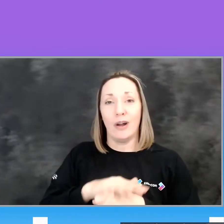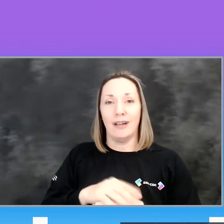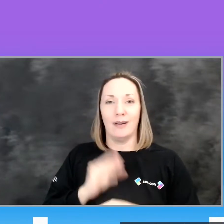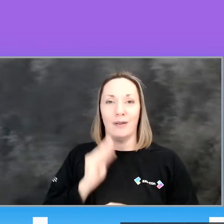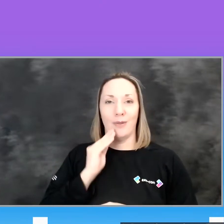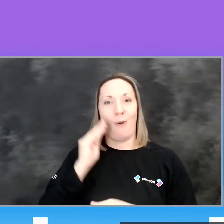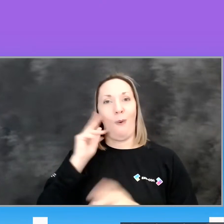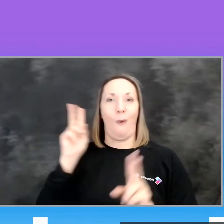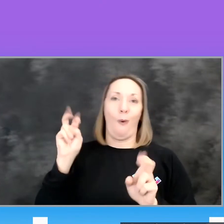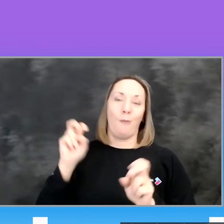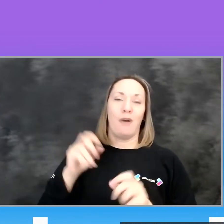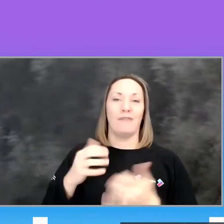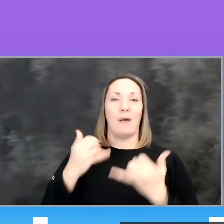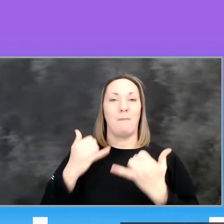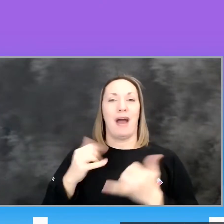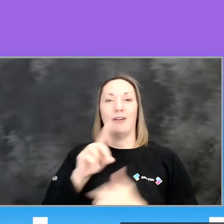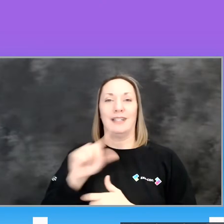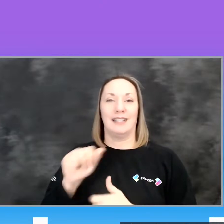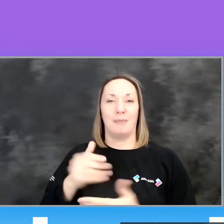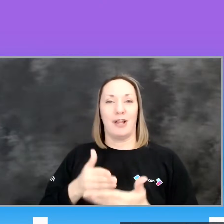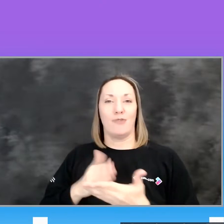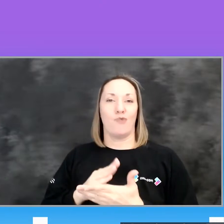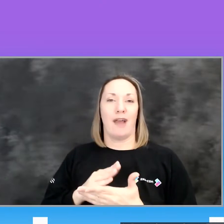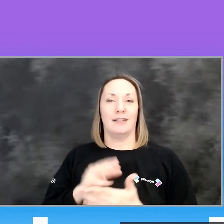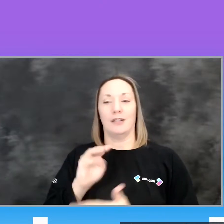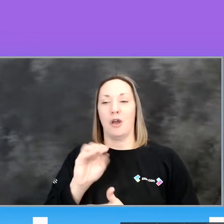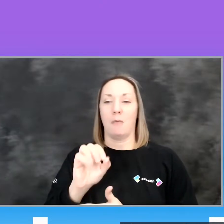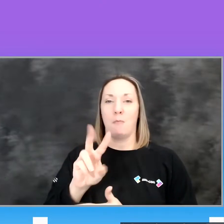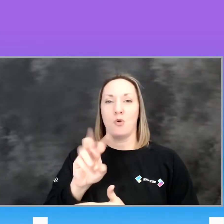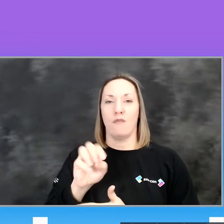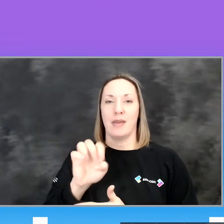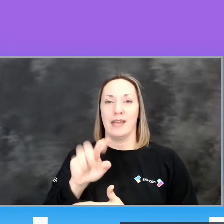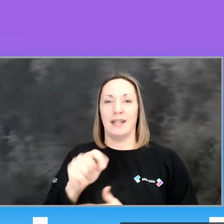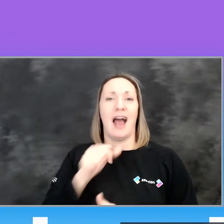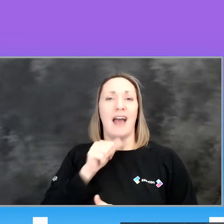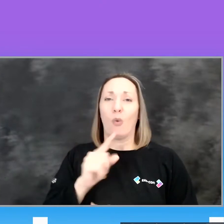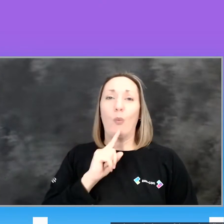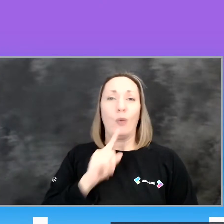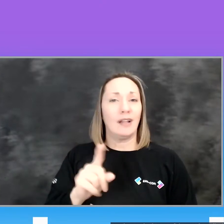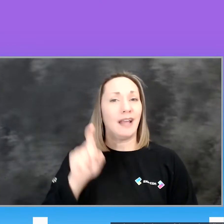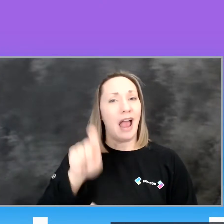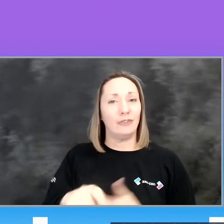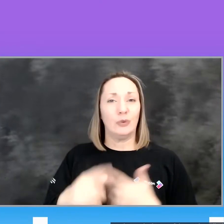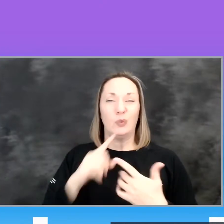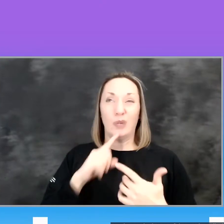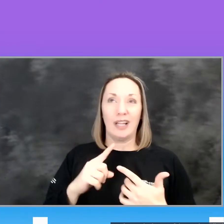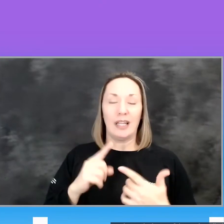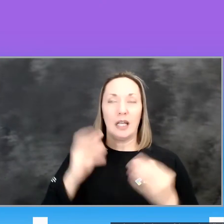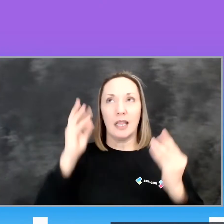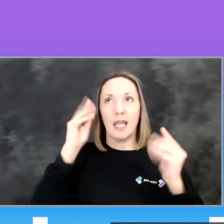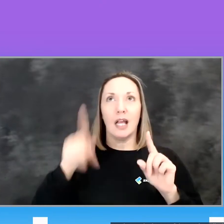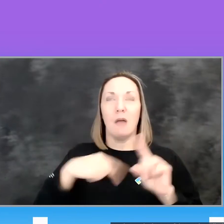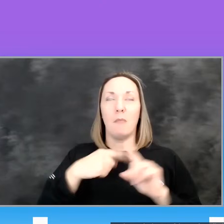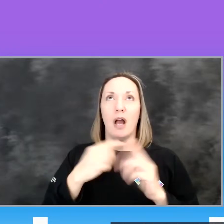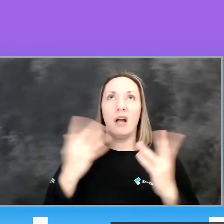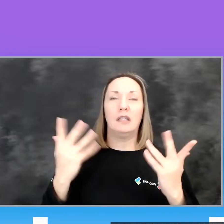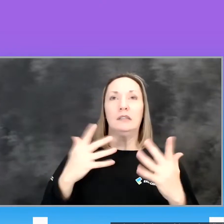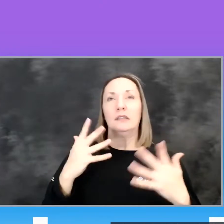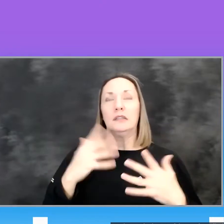disability rights movement, I really don't have to really